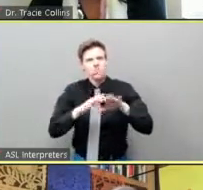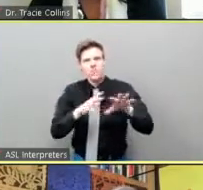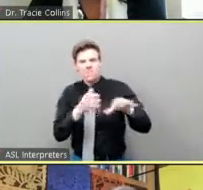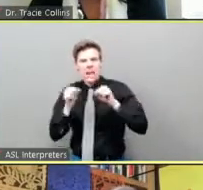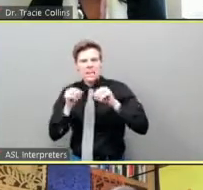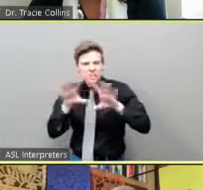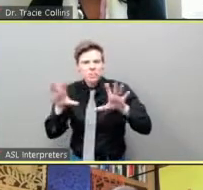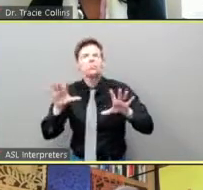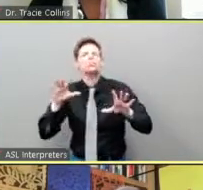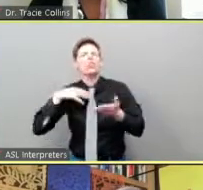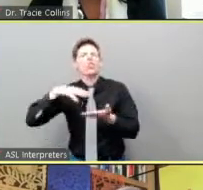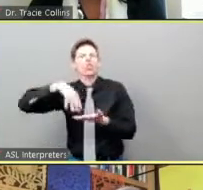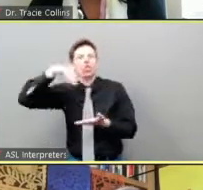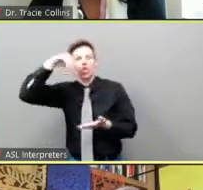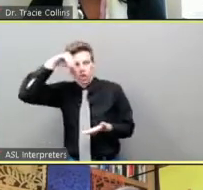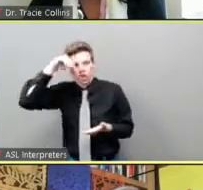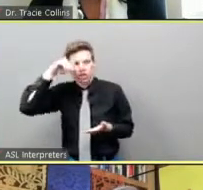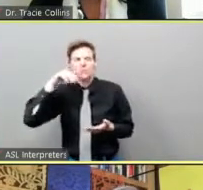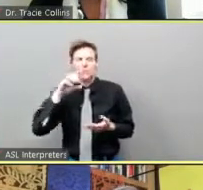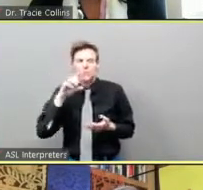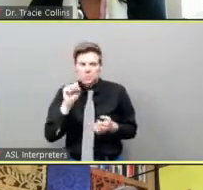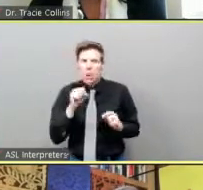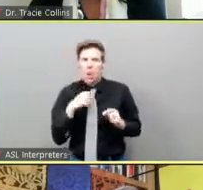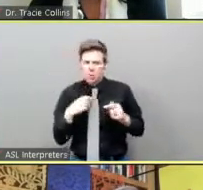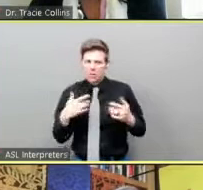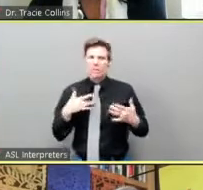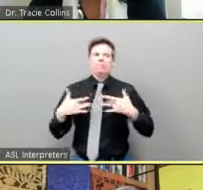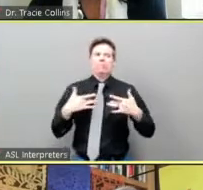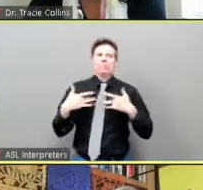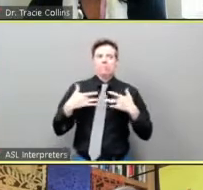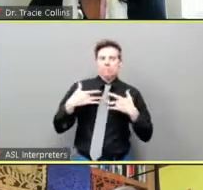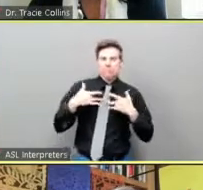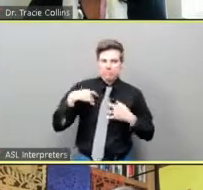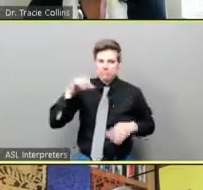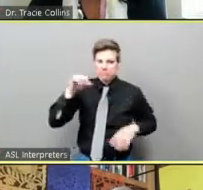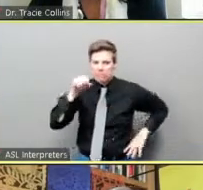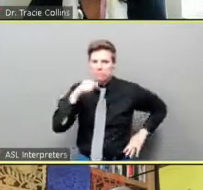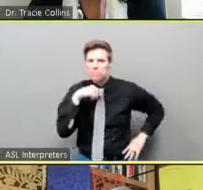Kingdom one that we've been talking about 117, the California variants uh